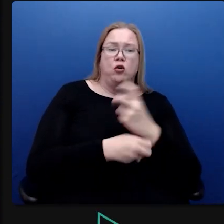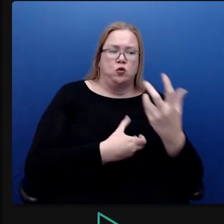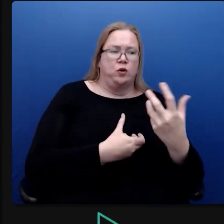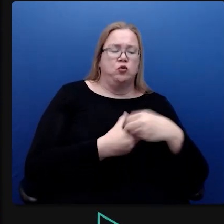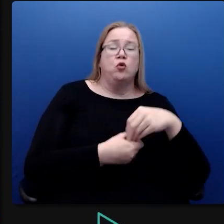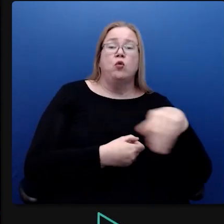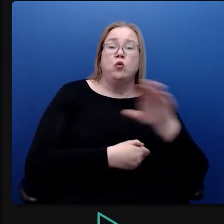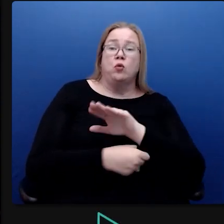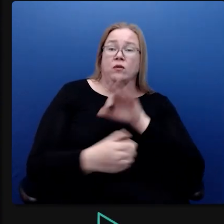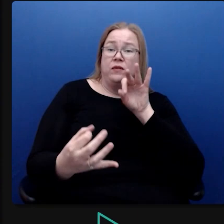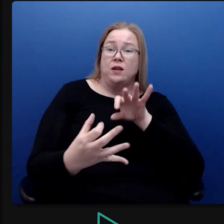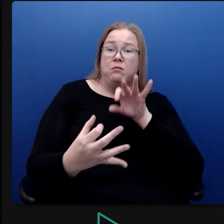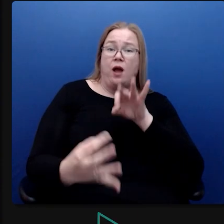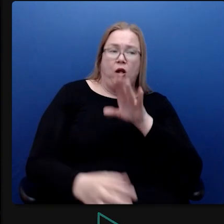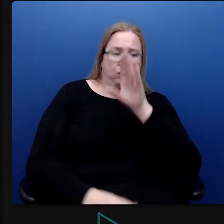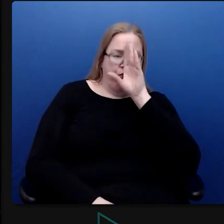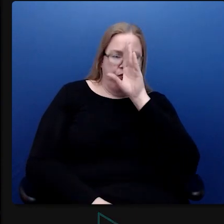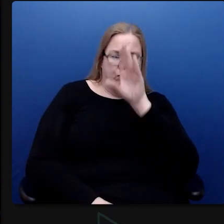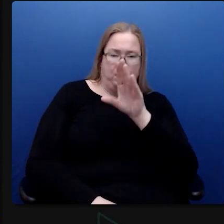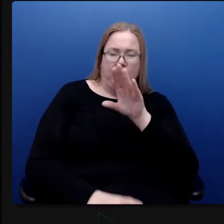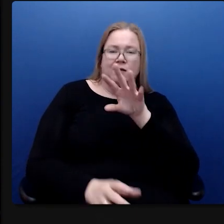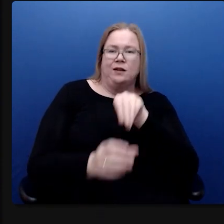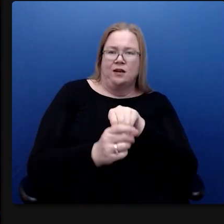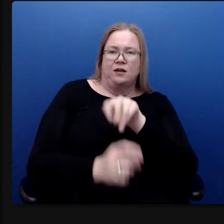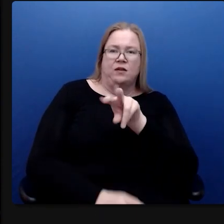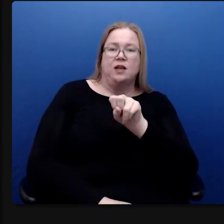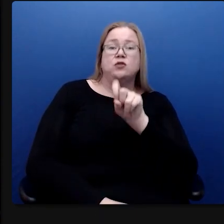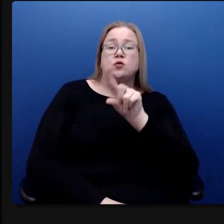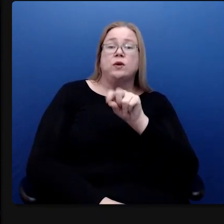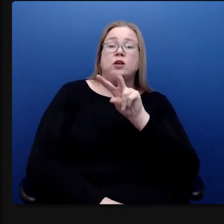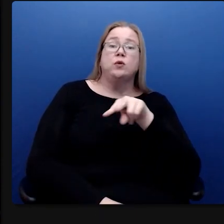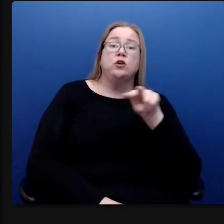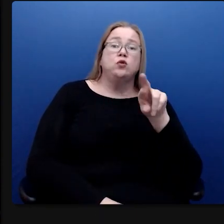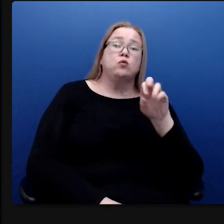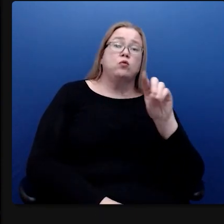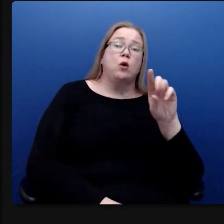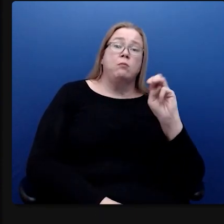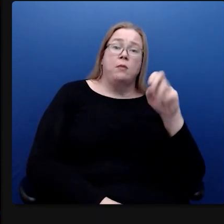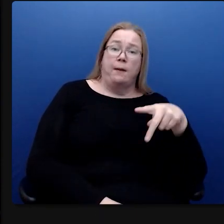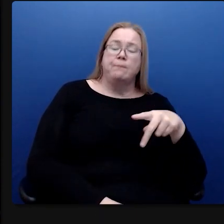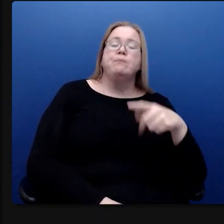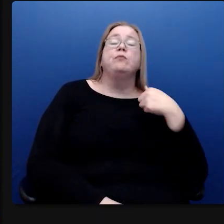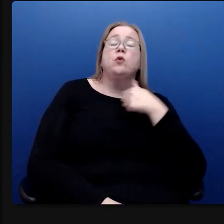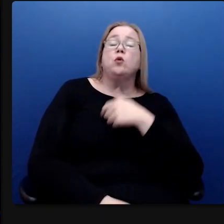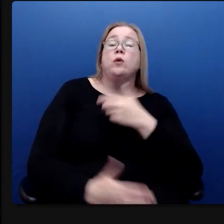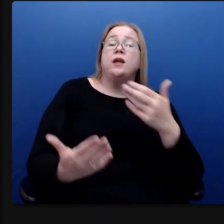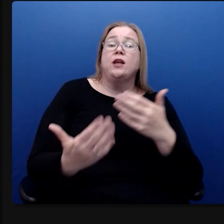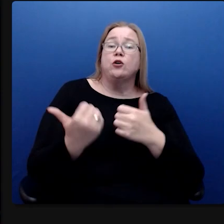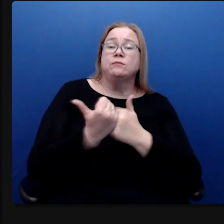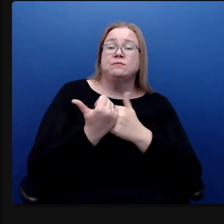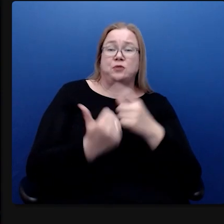to incorporate your feedback directly into the VS 2022 roadmap. We are here for you.